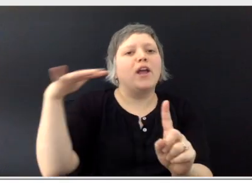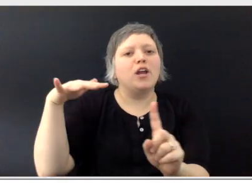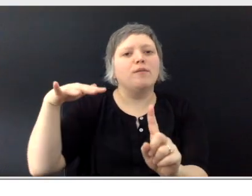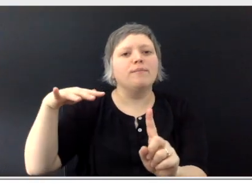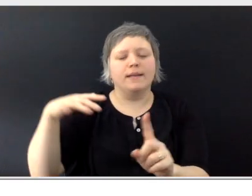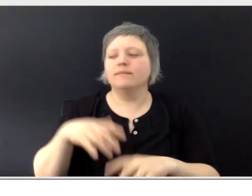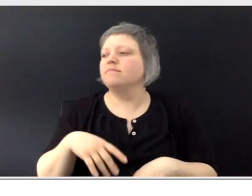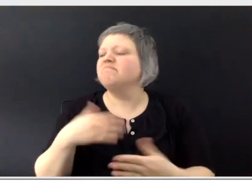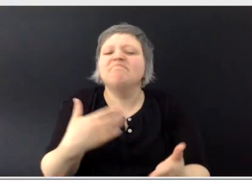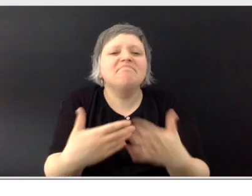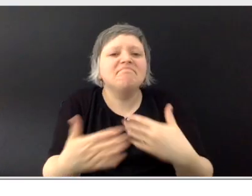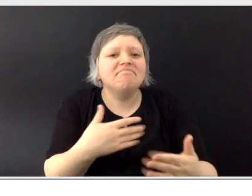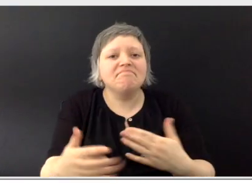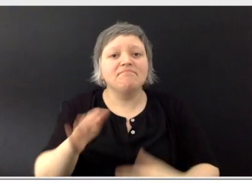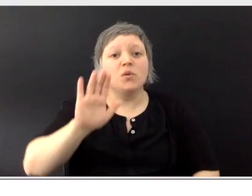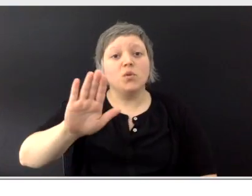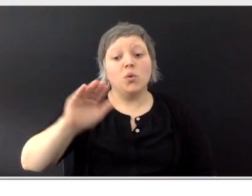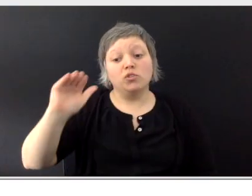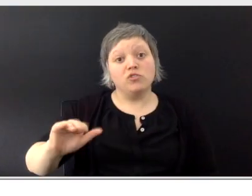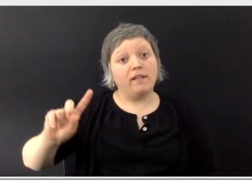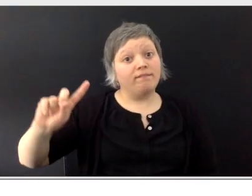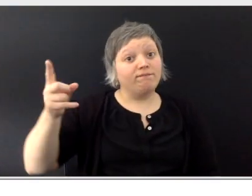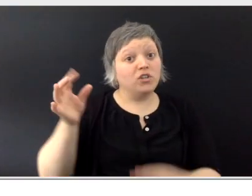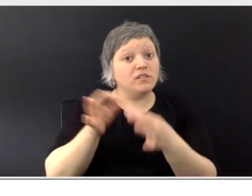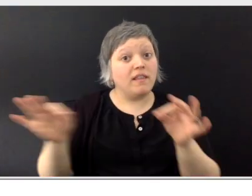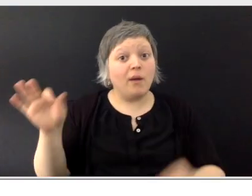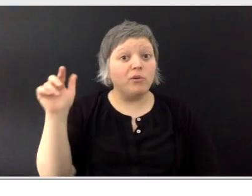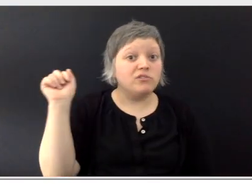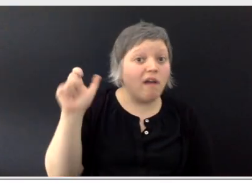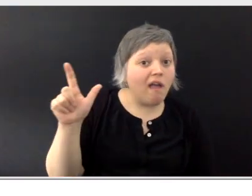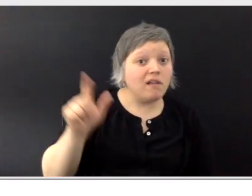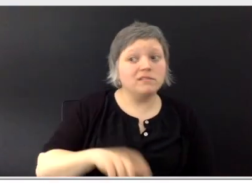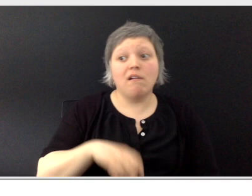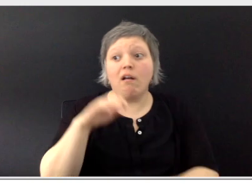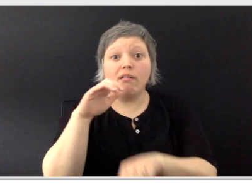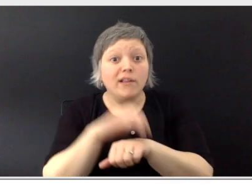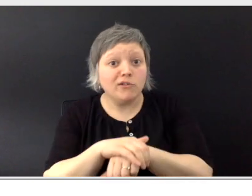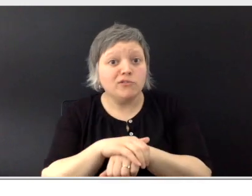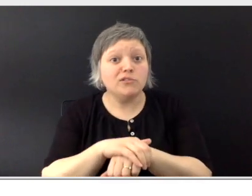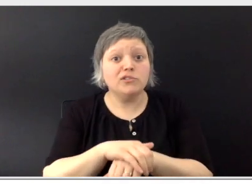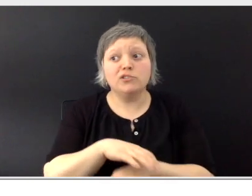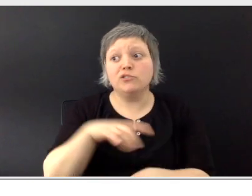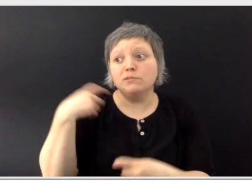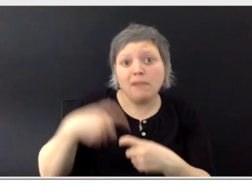it doesn't matter if your child's first language is ASL, is English or another spoken language.